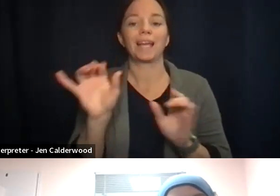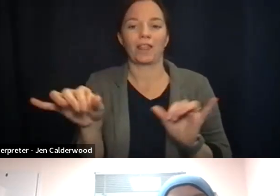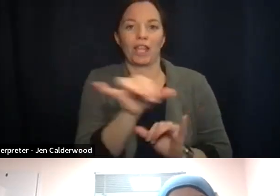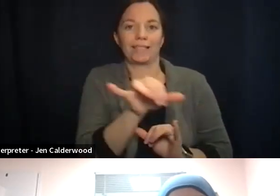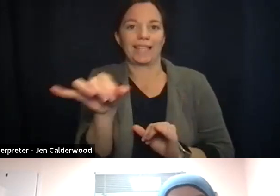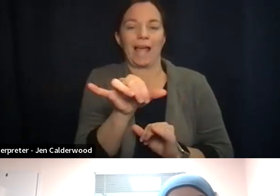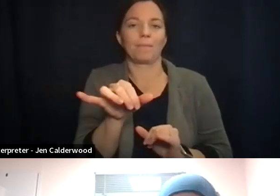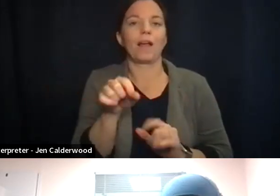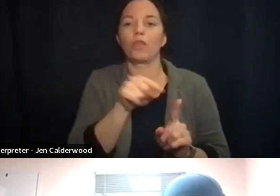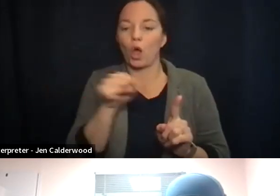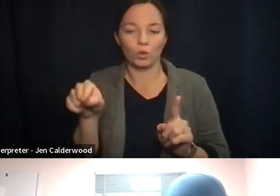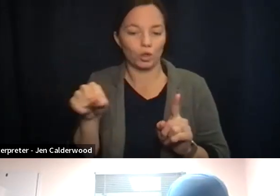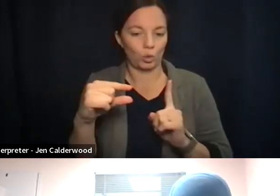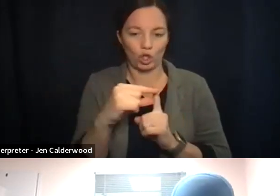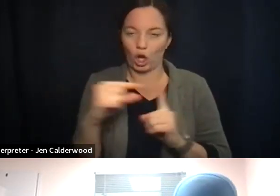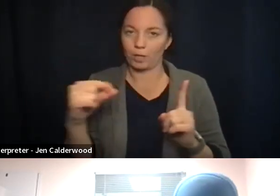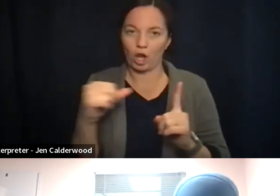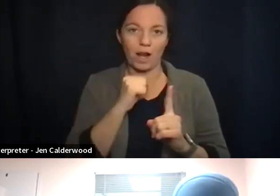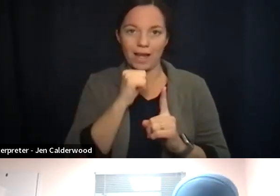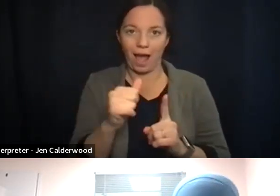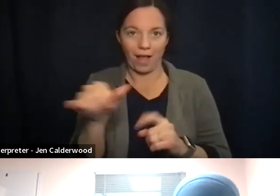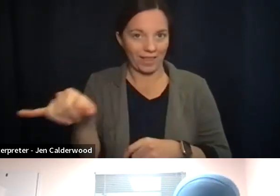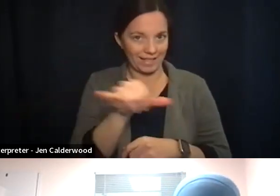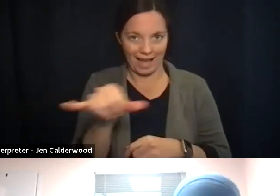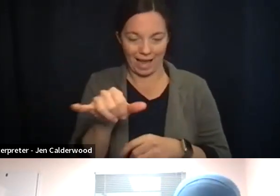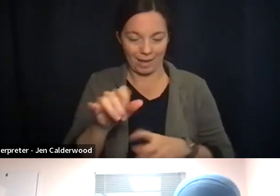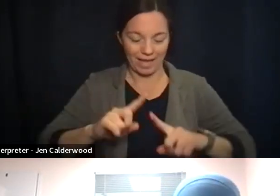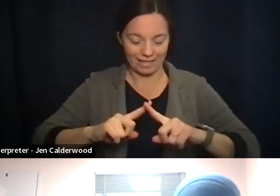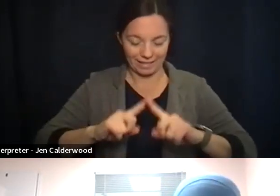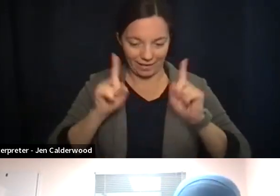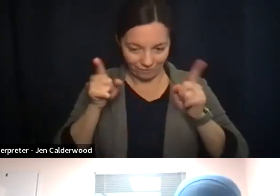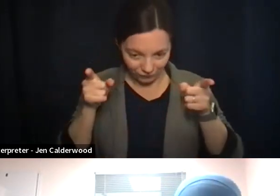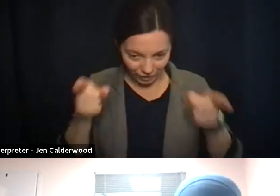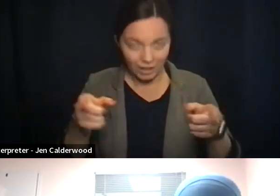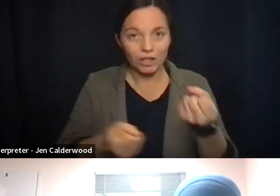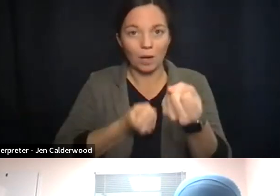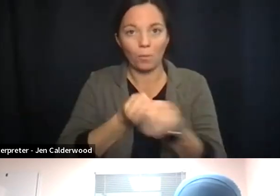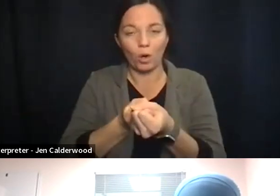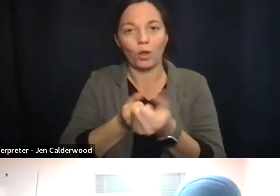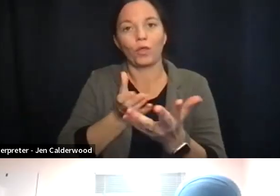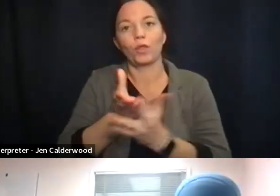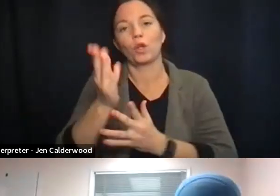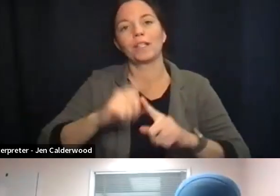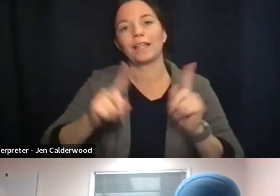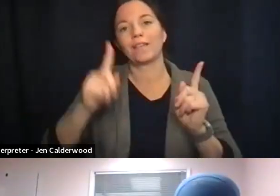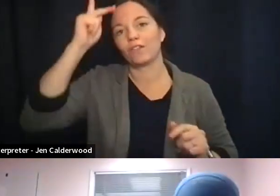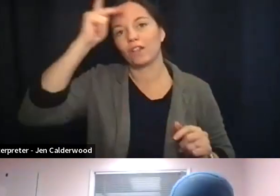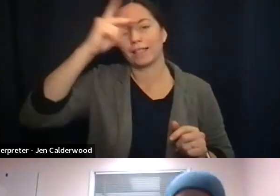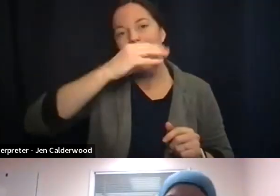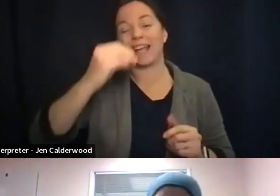What you will find in lot of spaces outside of independent living is that folks social worker in particular and some other individuals and providers will use the terms inner changeably. So at what you will find in a lot of spaces outside of independent living is that folks, social workers in particular, and some other individuals and providers will use the terms interchangeably, and they are not the same. And they are not the same. They are two very, very different things.